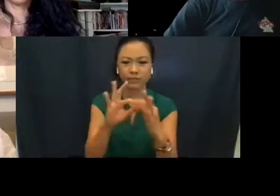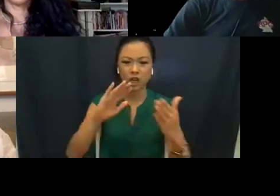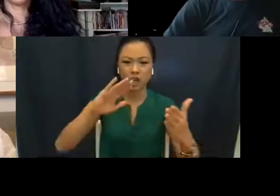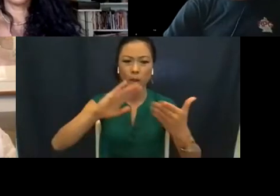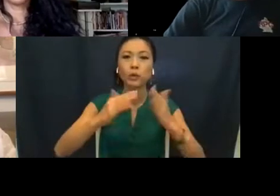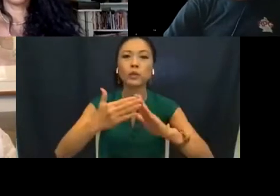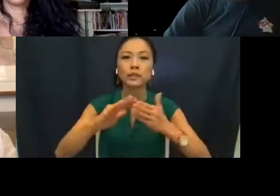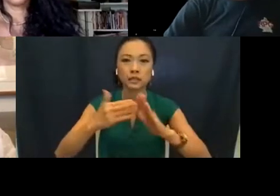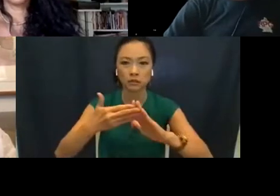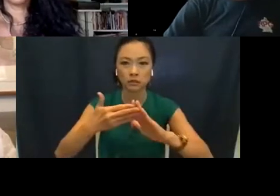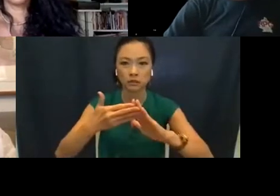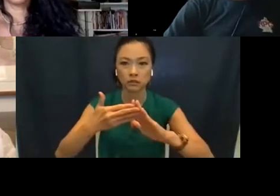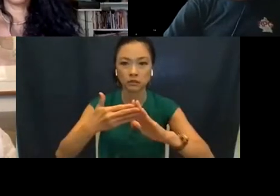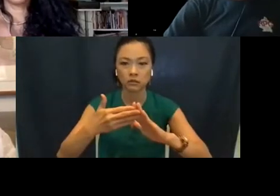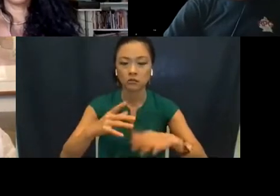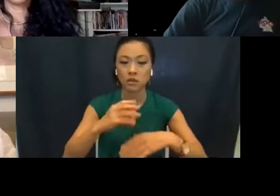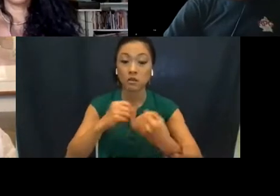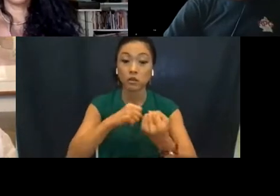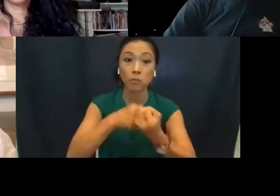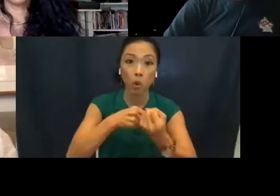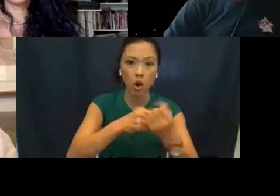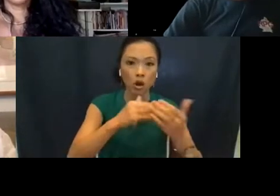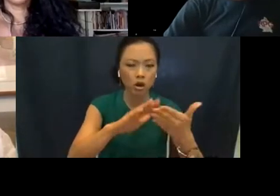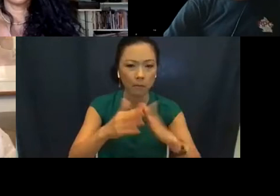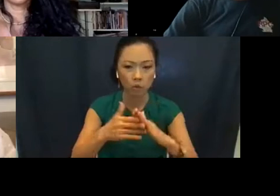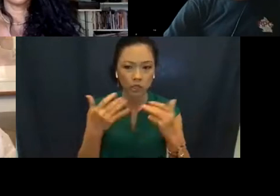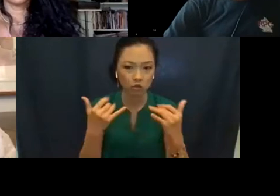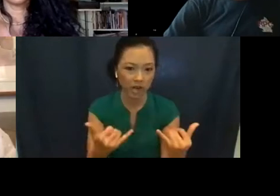now. With that, I will toss it back to Ashley, I'm curious